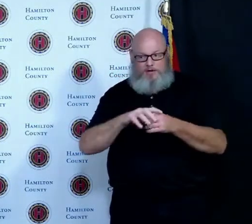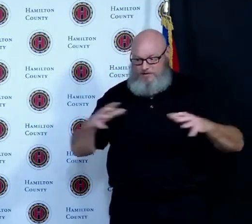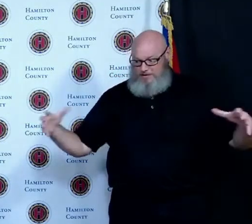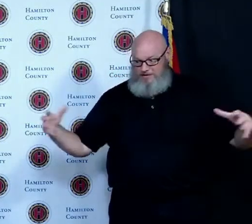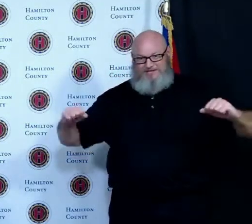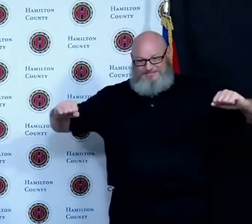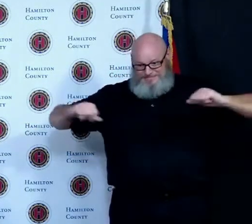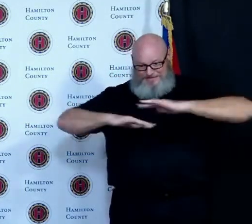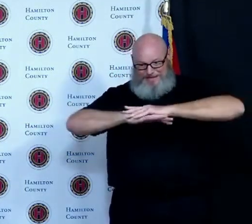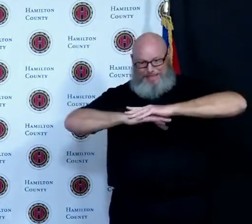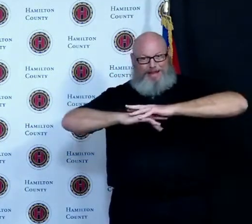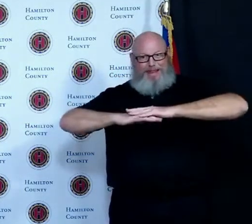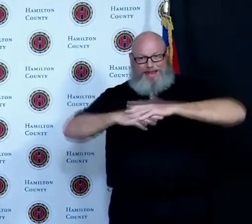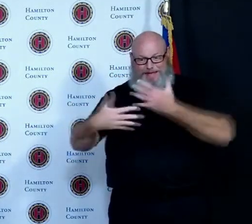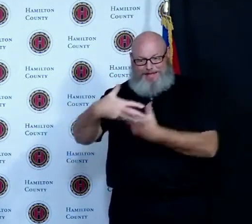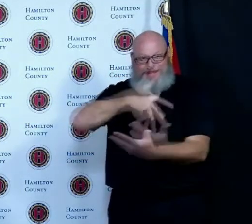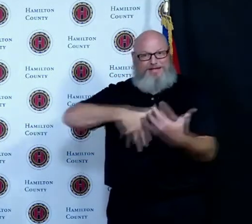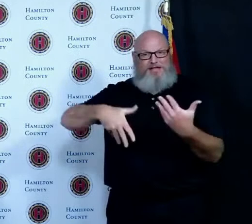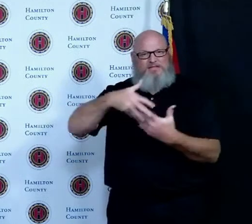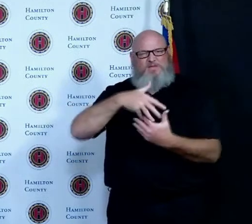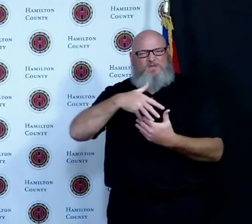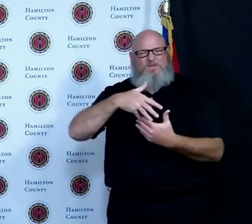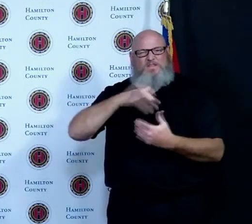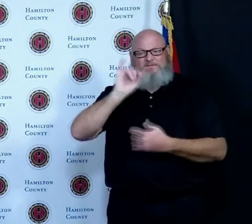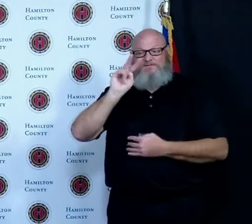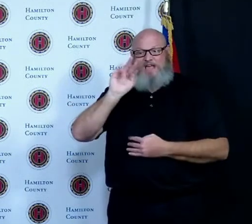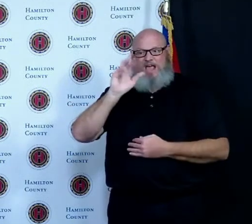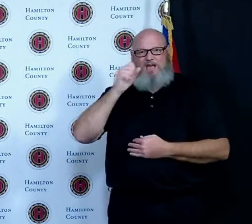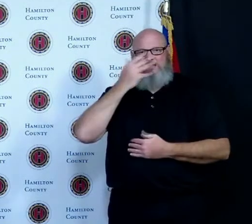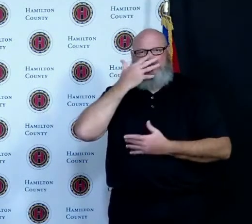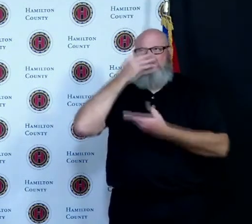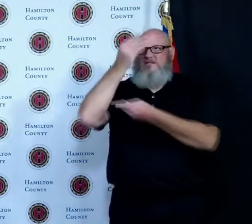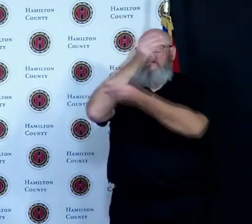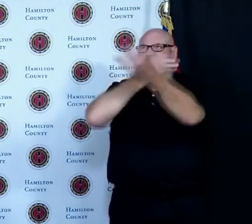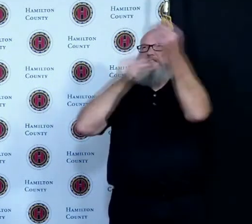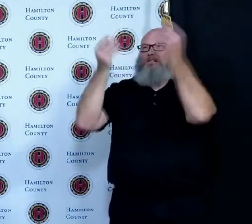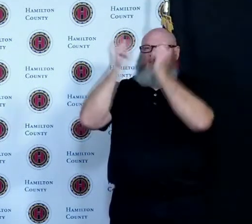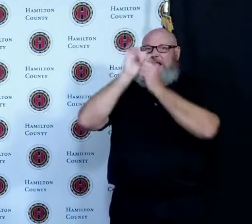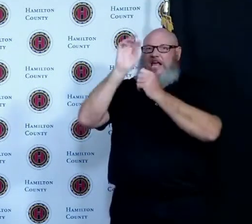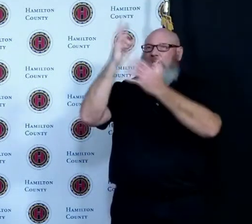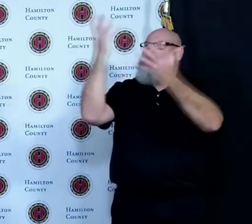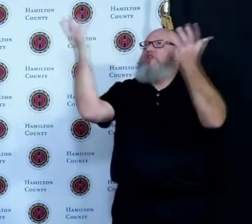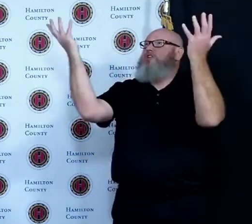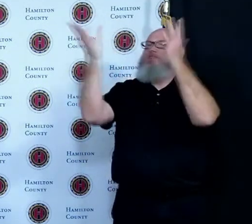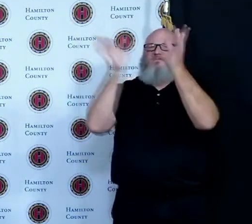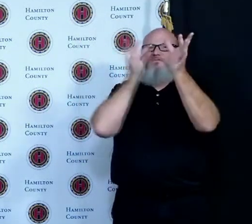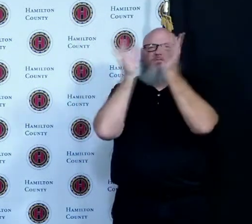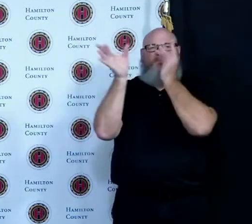from the the virus so what we are doing when we have large batches of vaccine we are scheduling